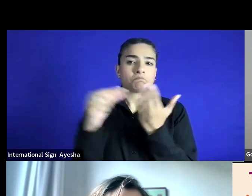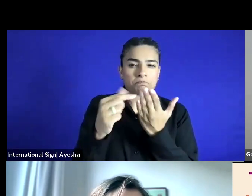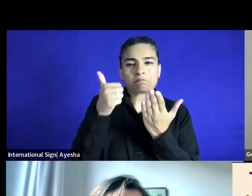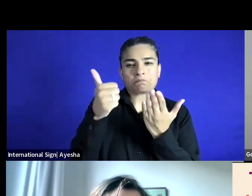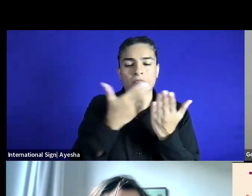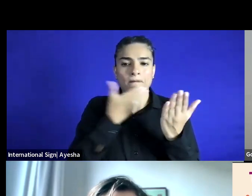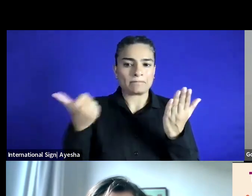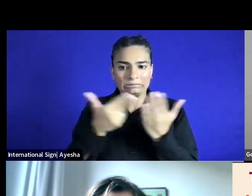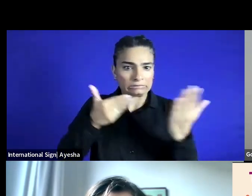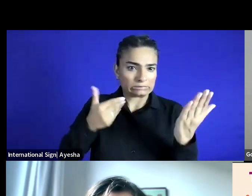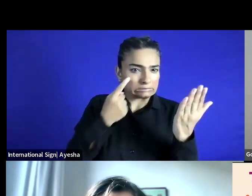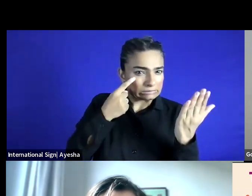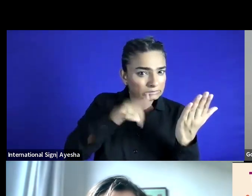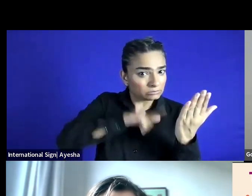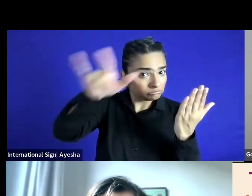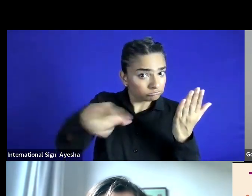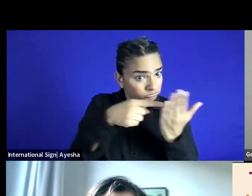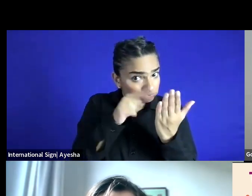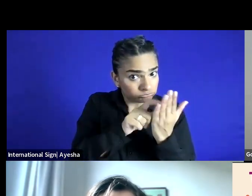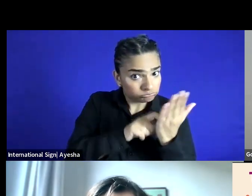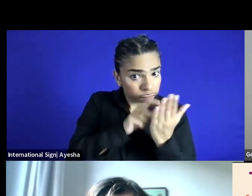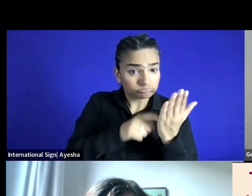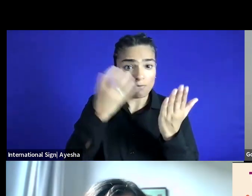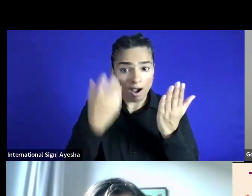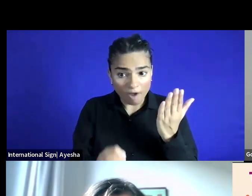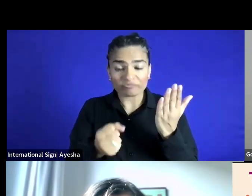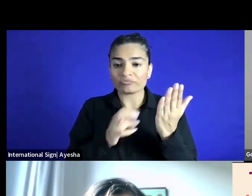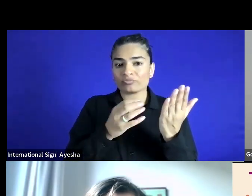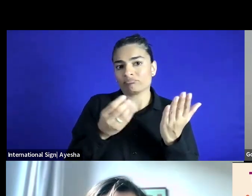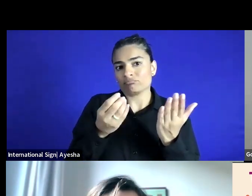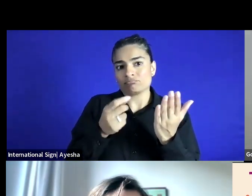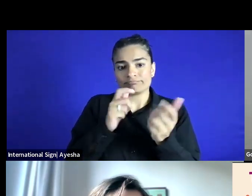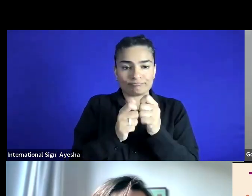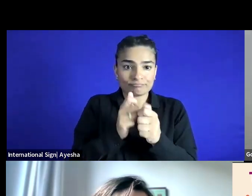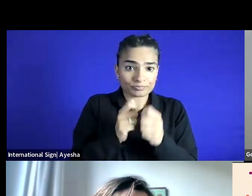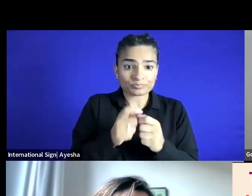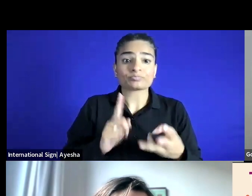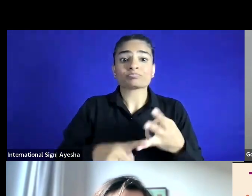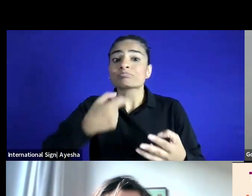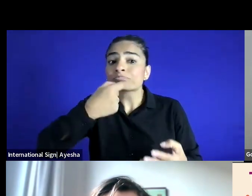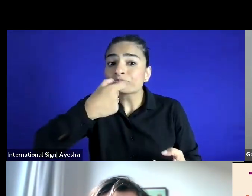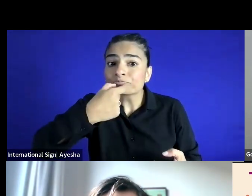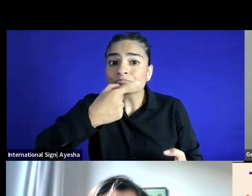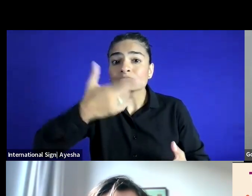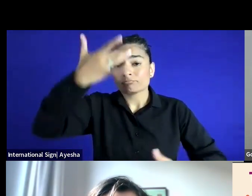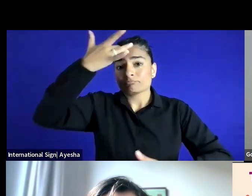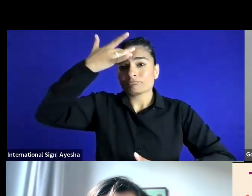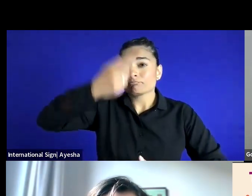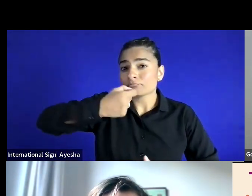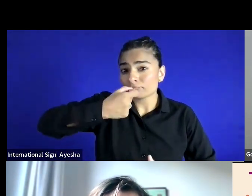If you have any medication and prescriptions that you need, please have them with you.